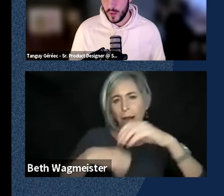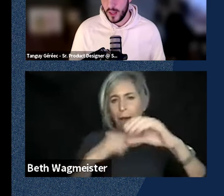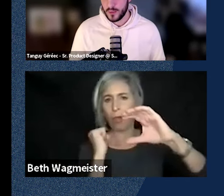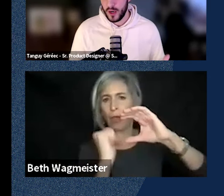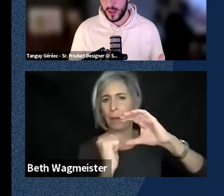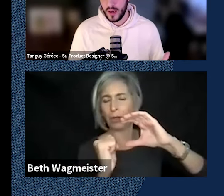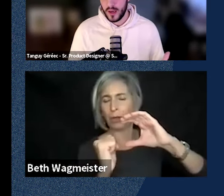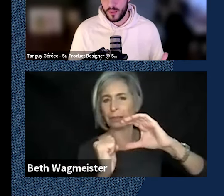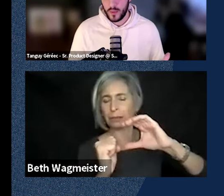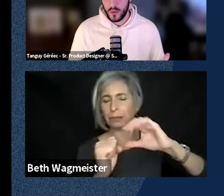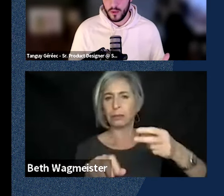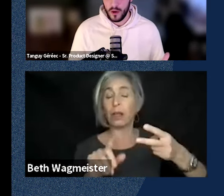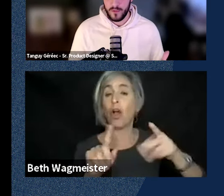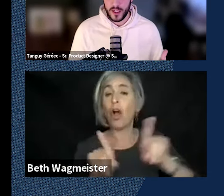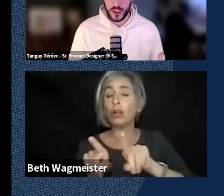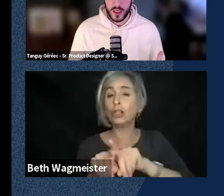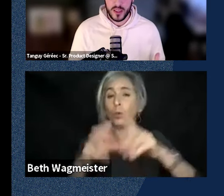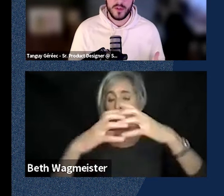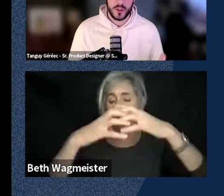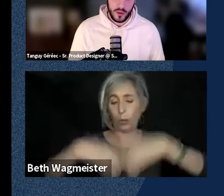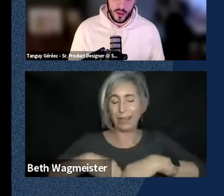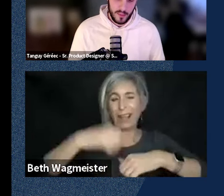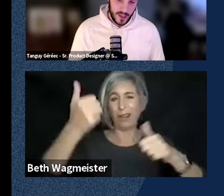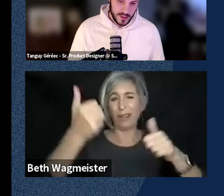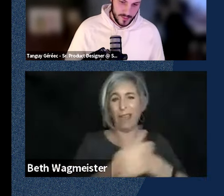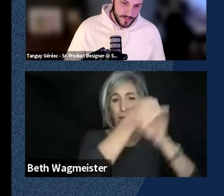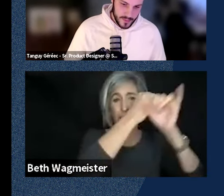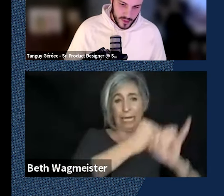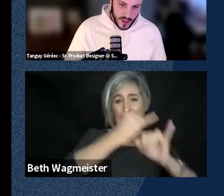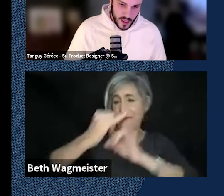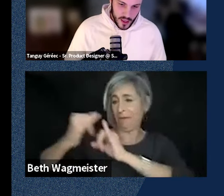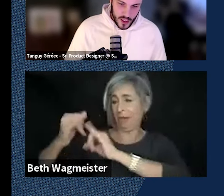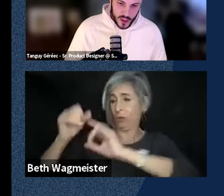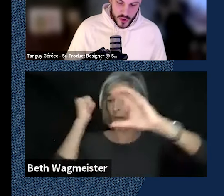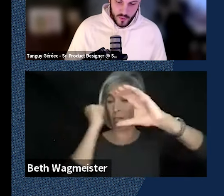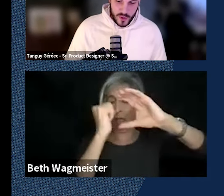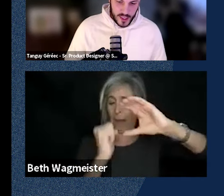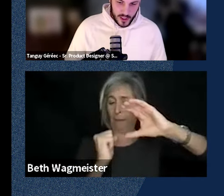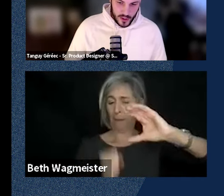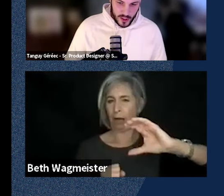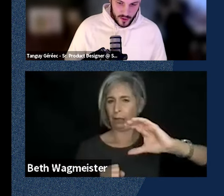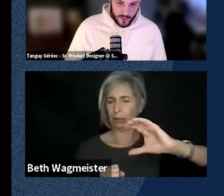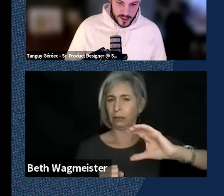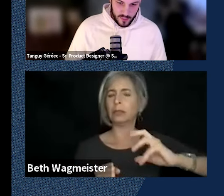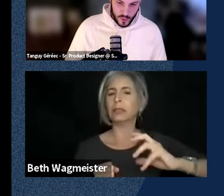well as breaking down the role of each individual landmarks. So if we take a look here, for example,